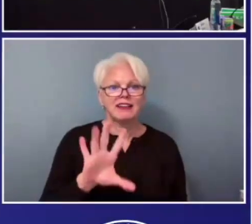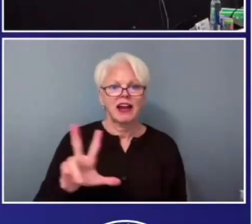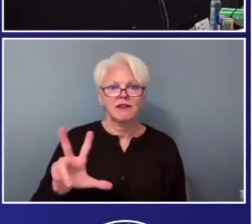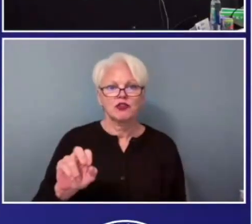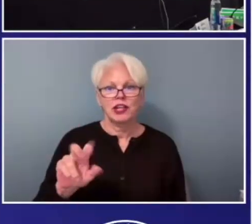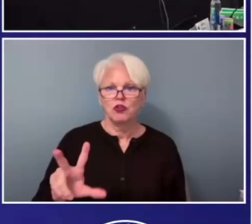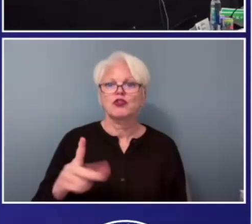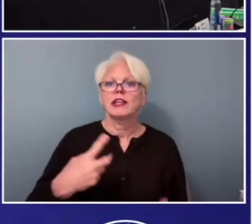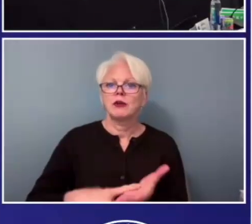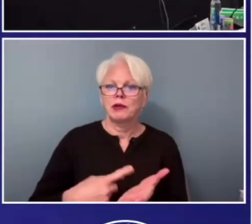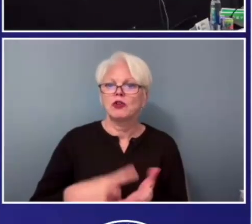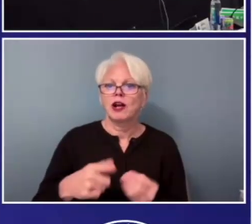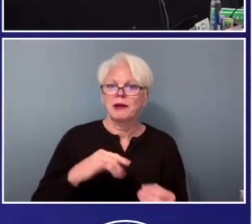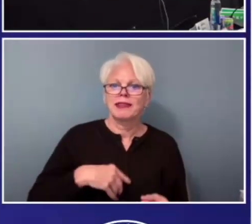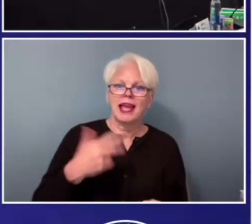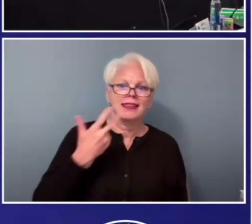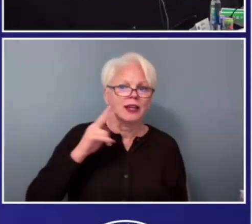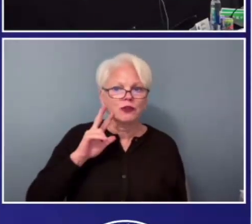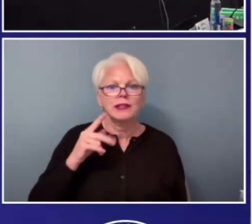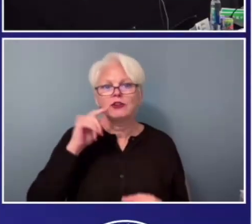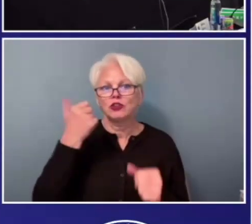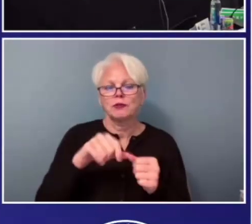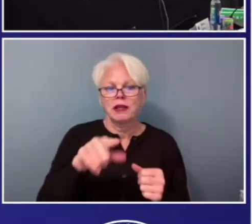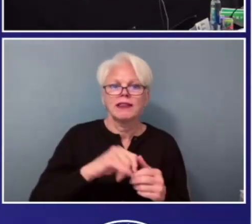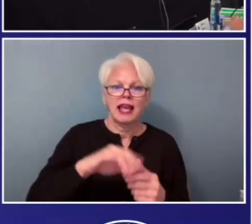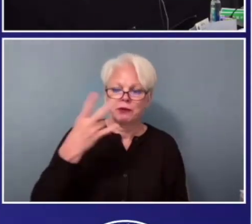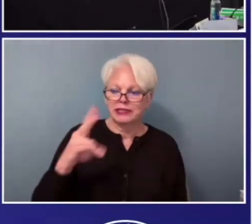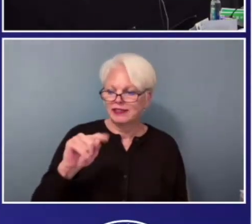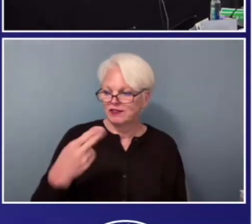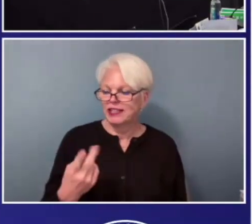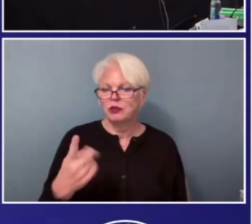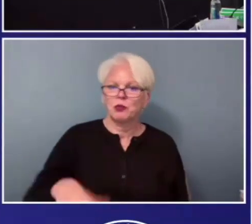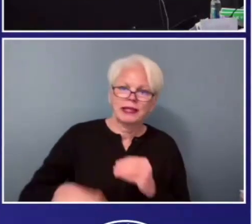We talked about that the other day, just to remind you that that was the 17th one that was added this week.